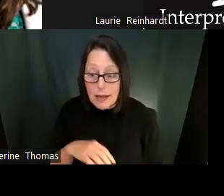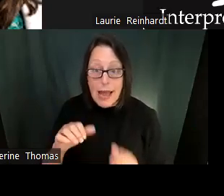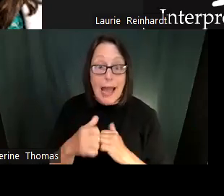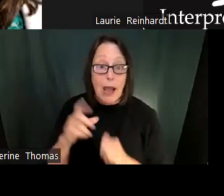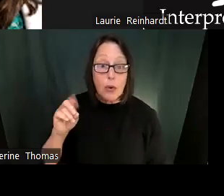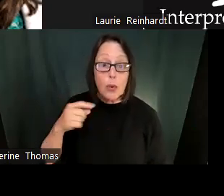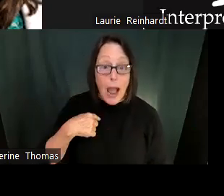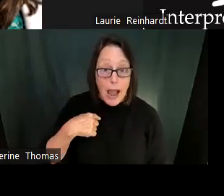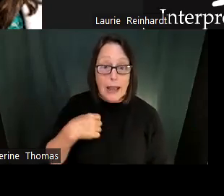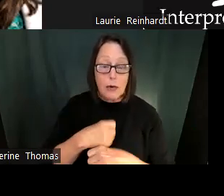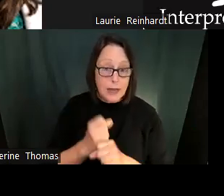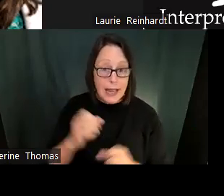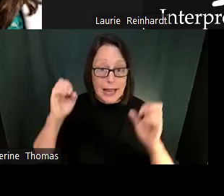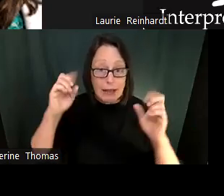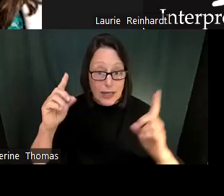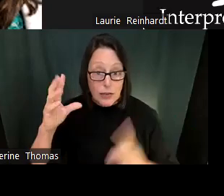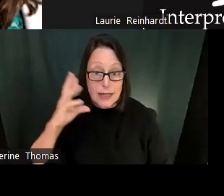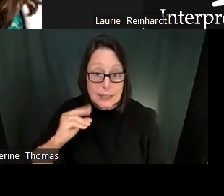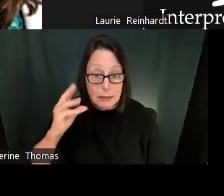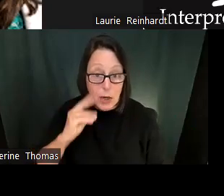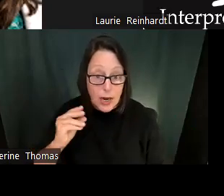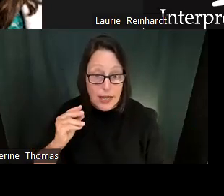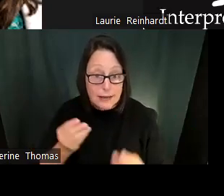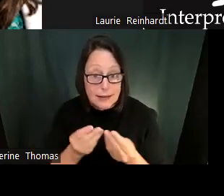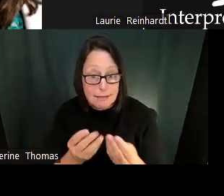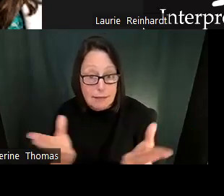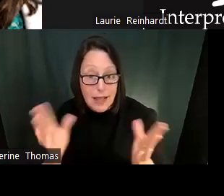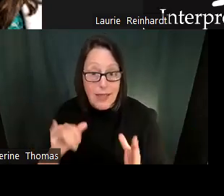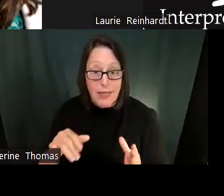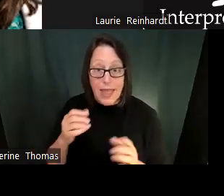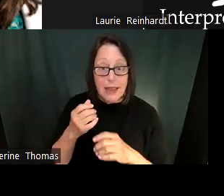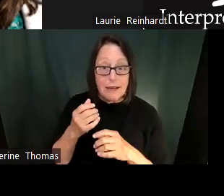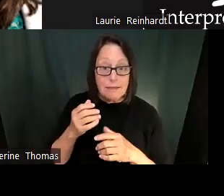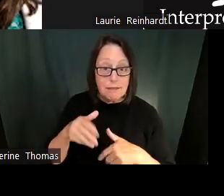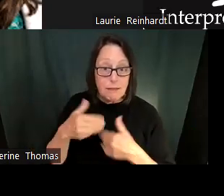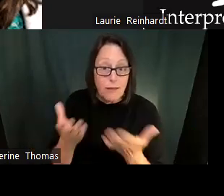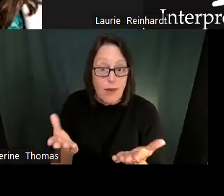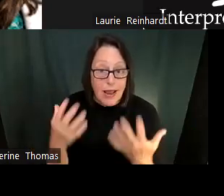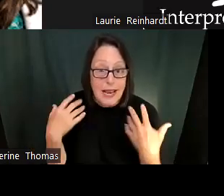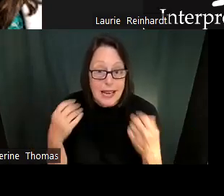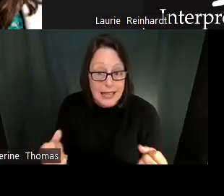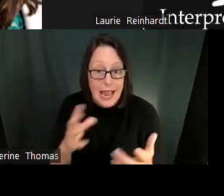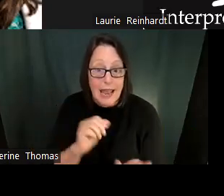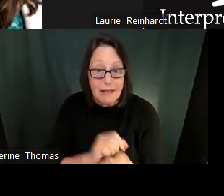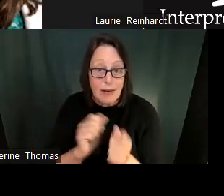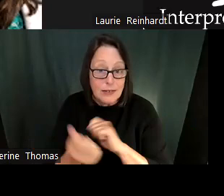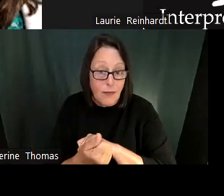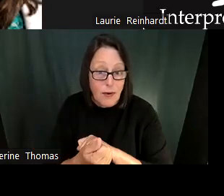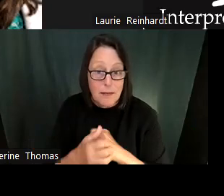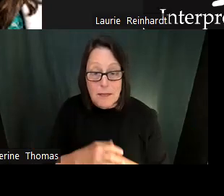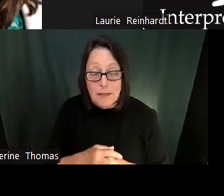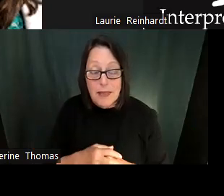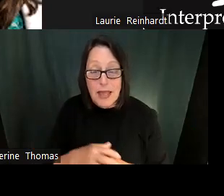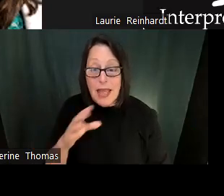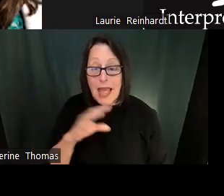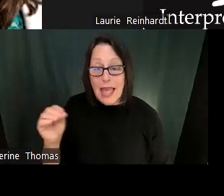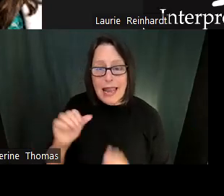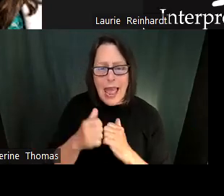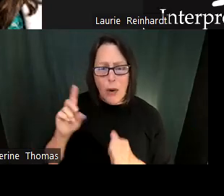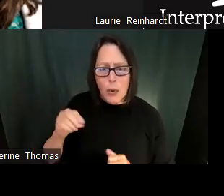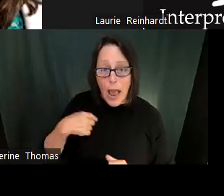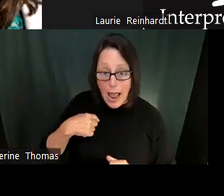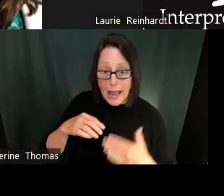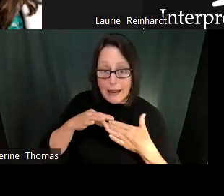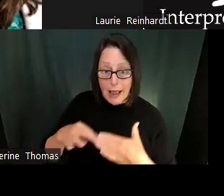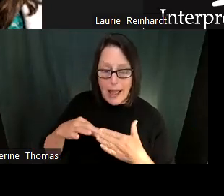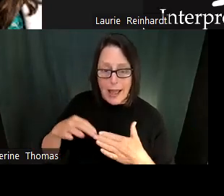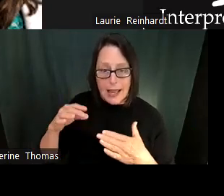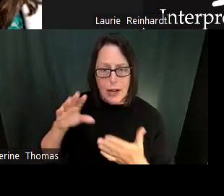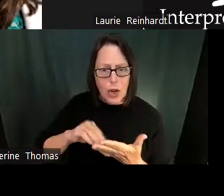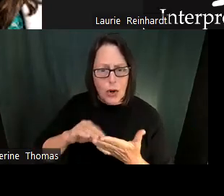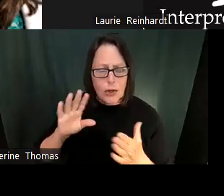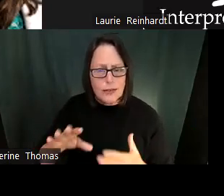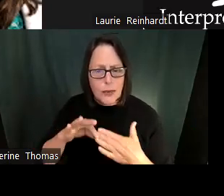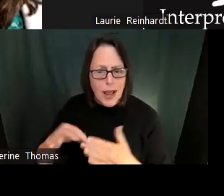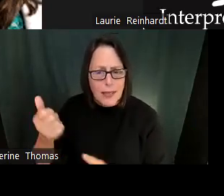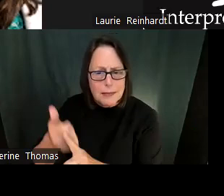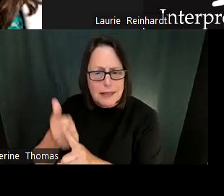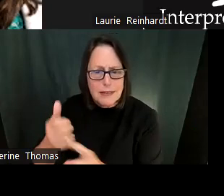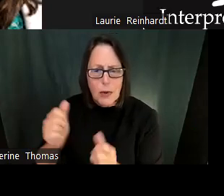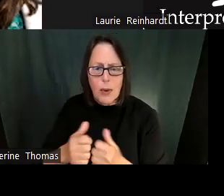She continues to ask these questions. How do I place my gifts at the service of community? Equity and social change.